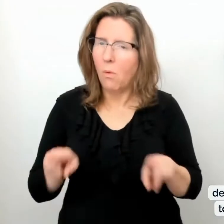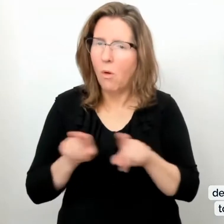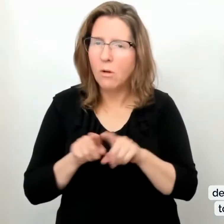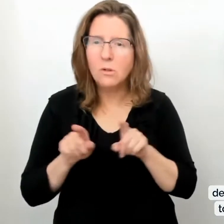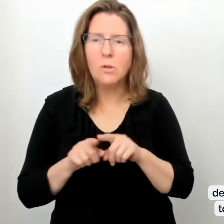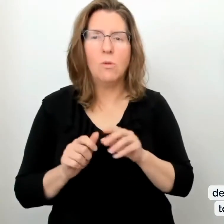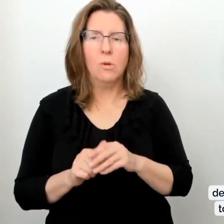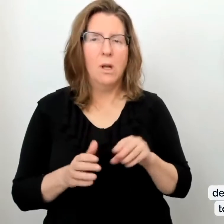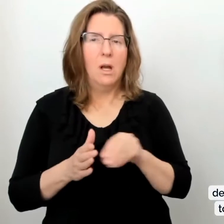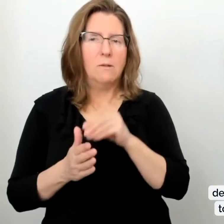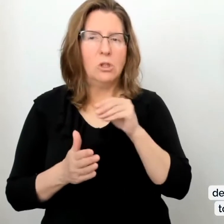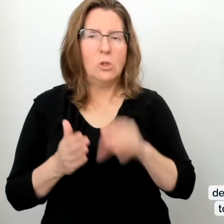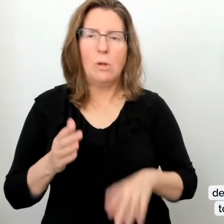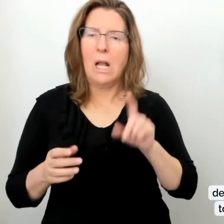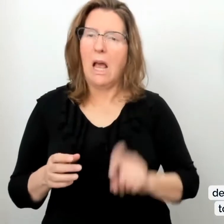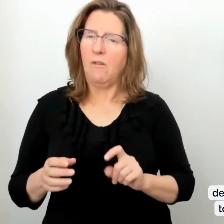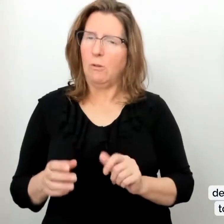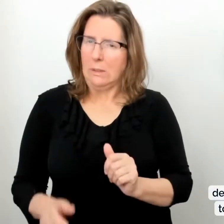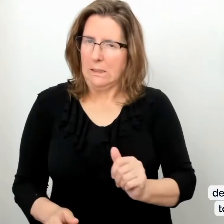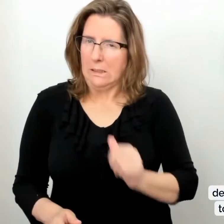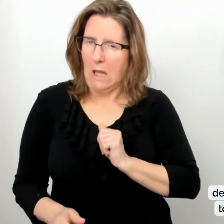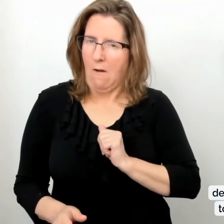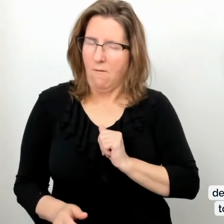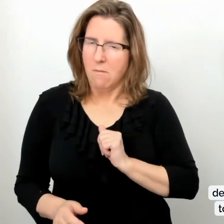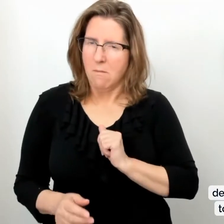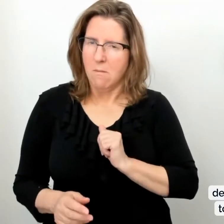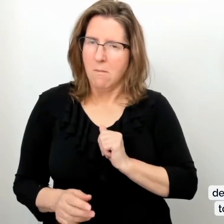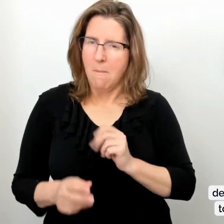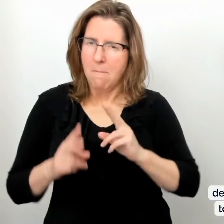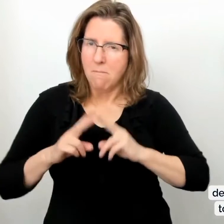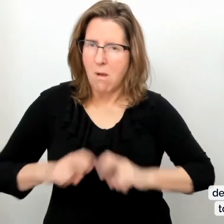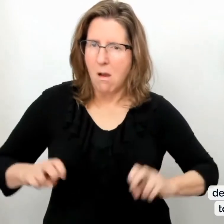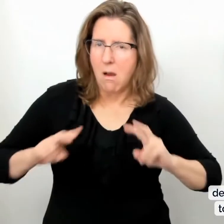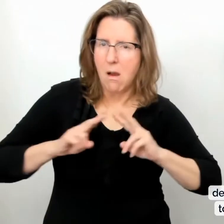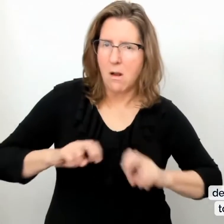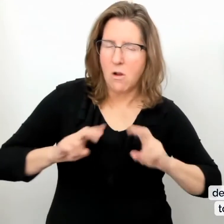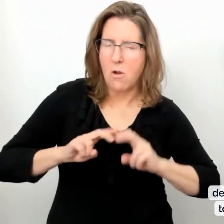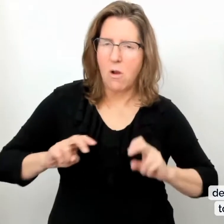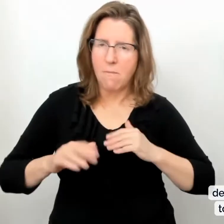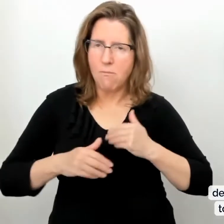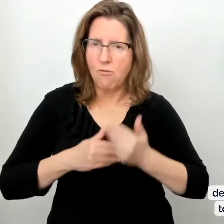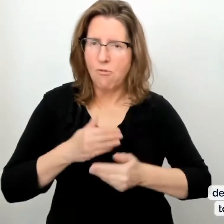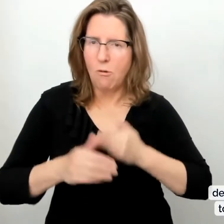The software does require the user to self-monitor and self-correct.